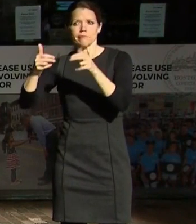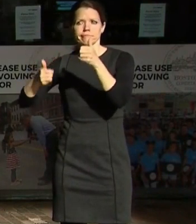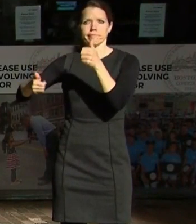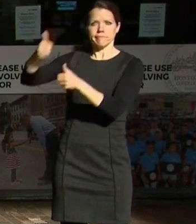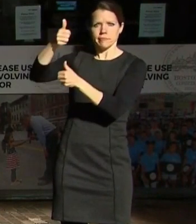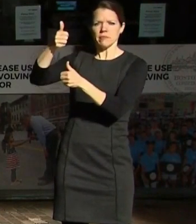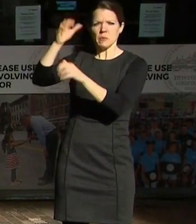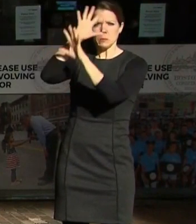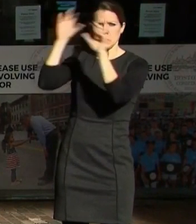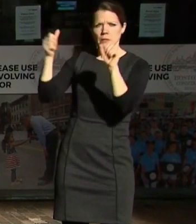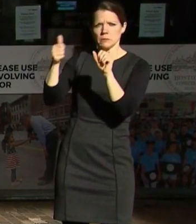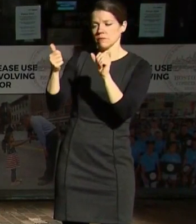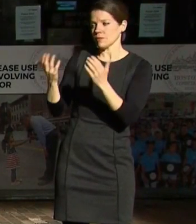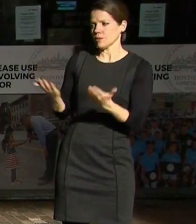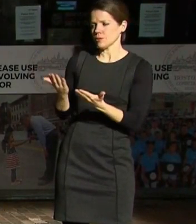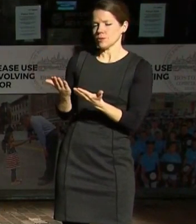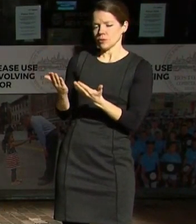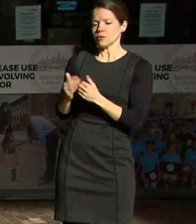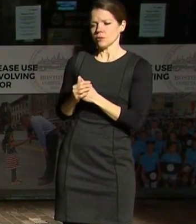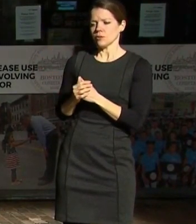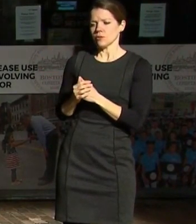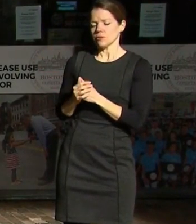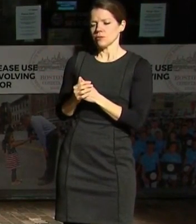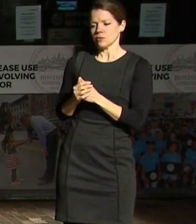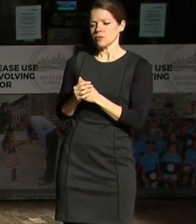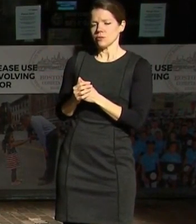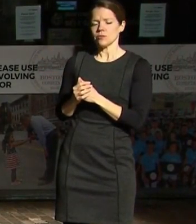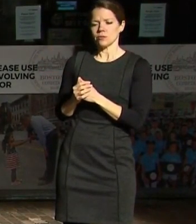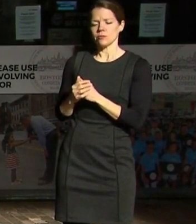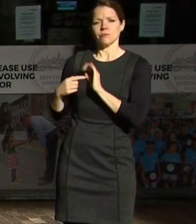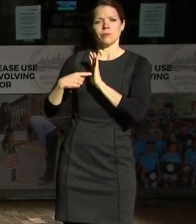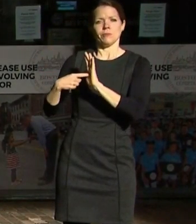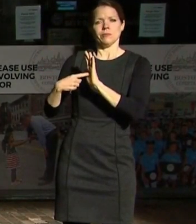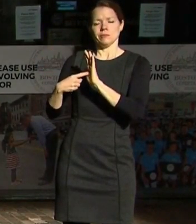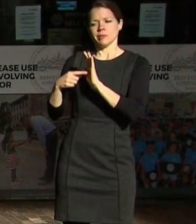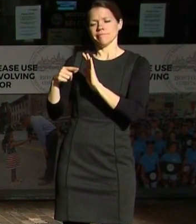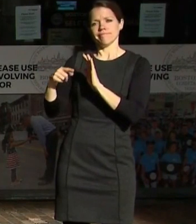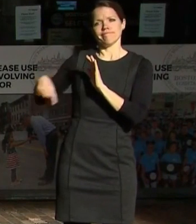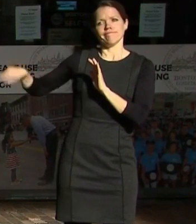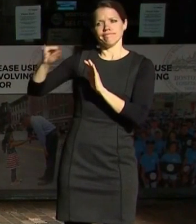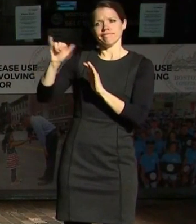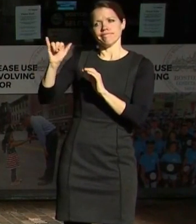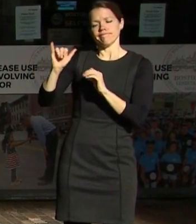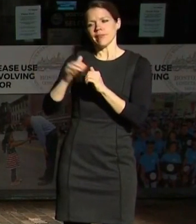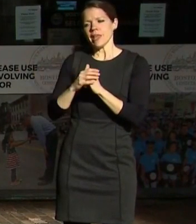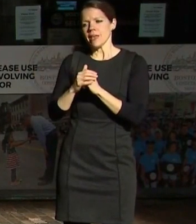PRESIDENT LARRY CALLED RON IS HERE.